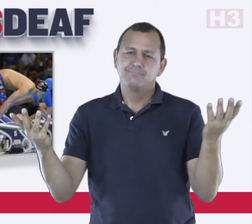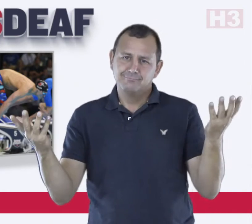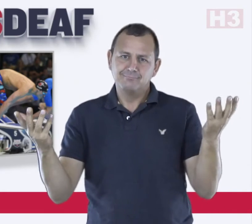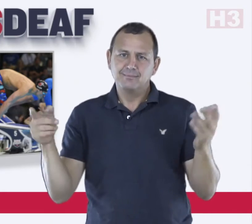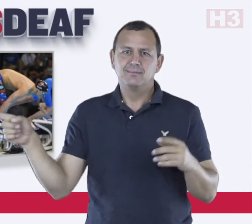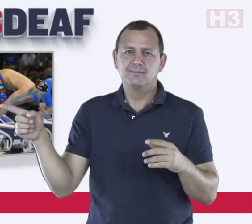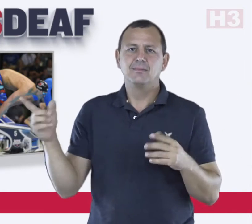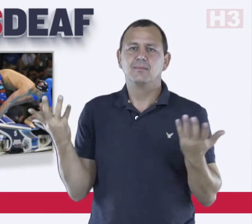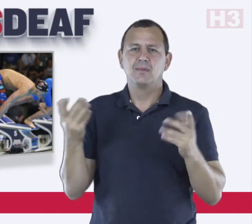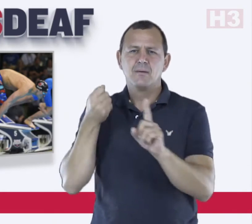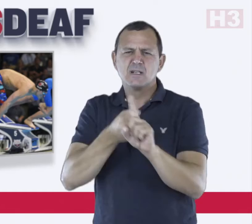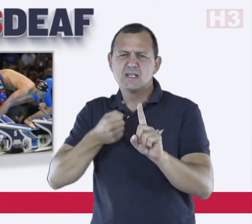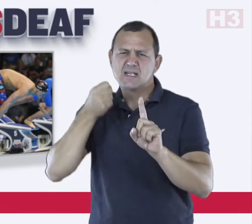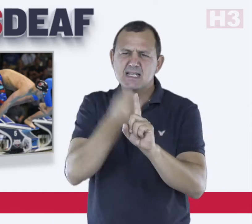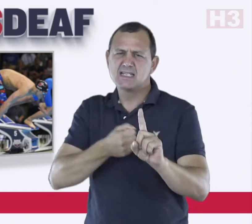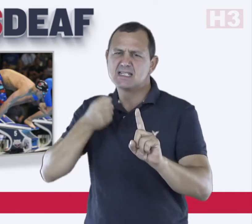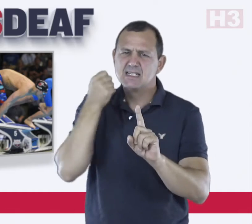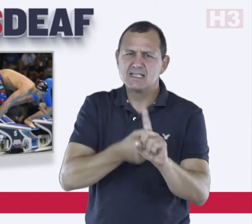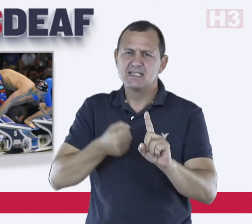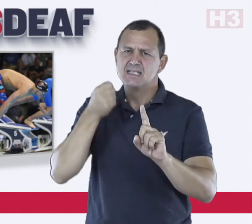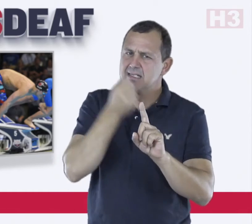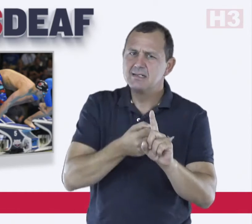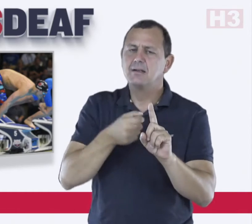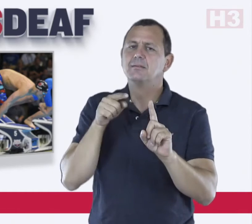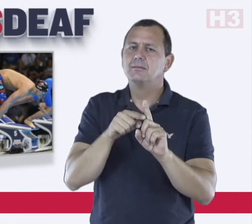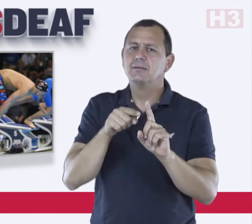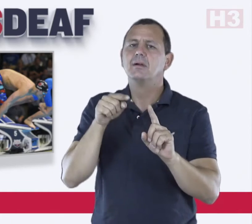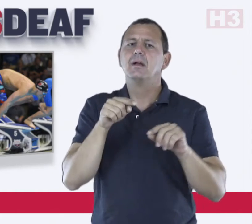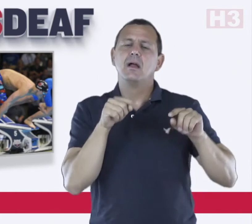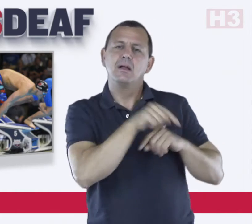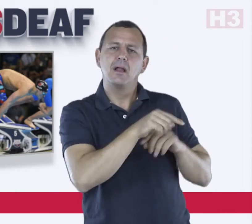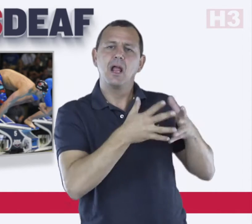So Titus fought for it and was supported